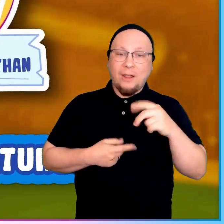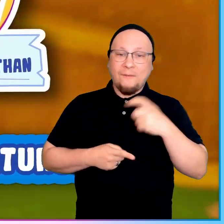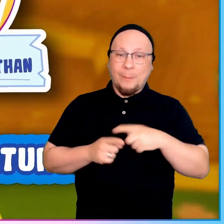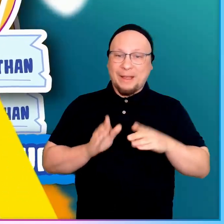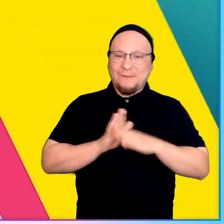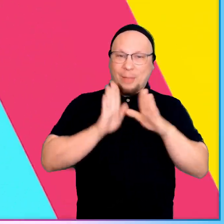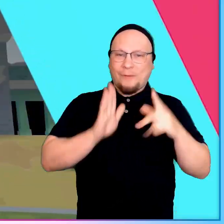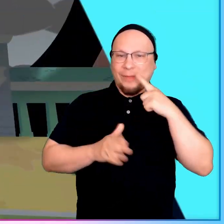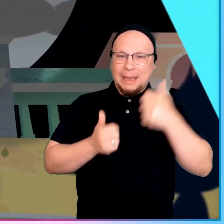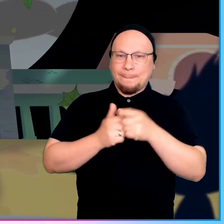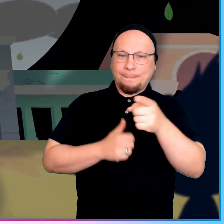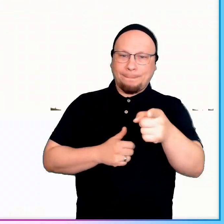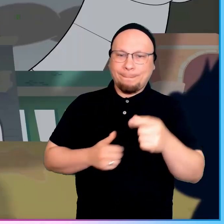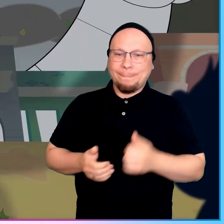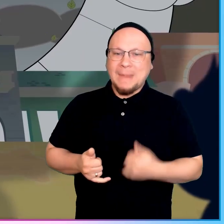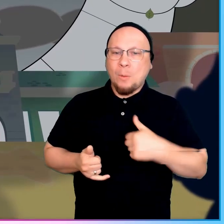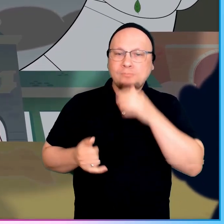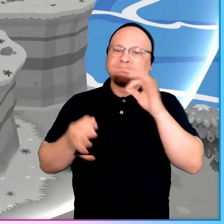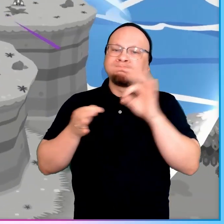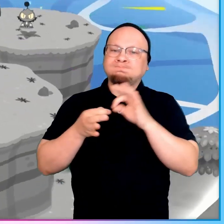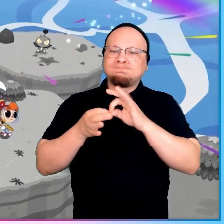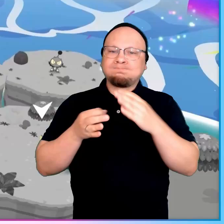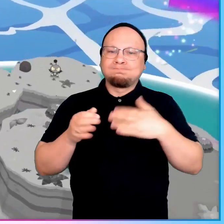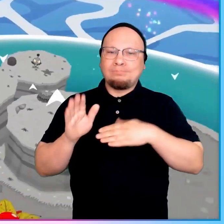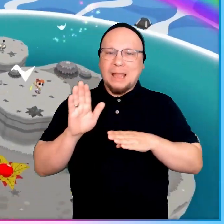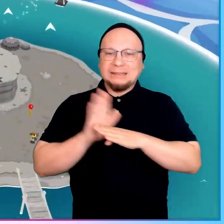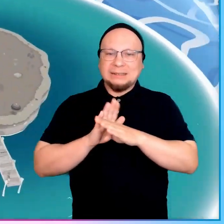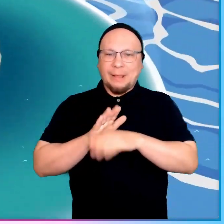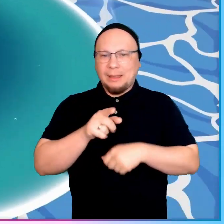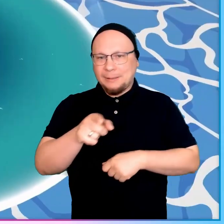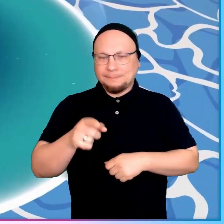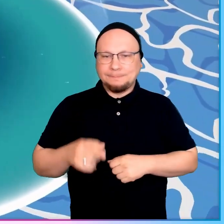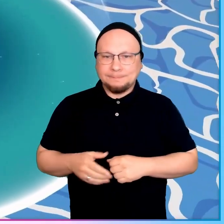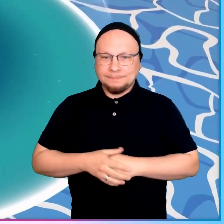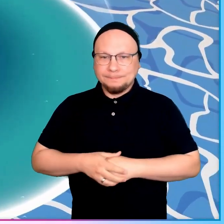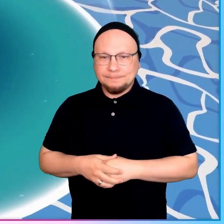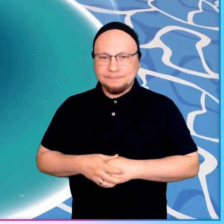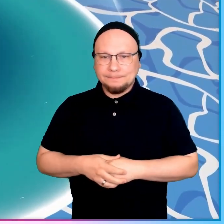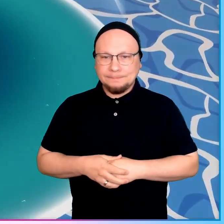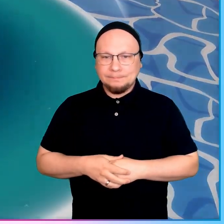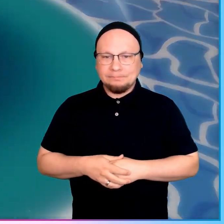talk about some of the accessibility features in Rainbow Billy: The Curse of the Leviathan. Let’s jump right into it.